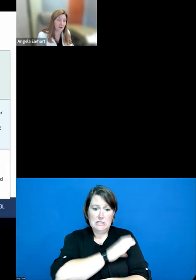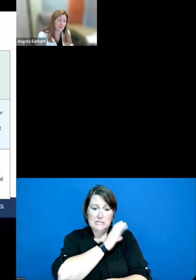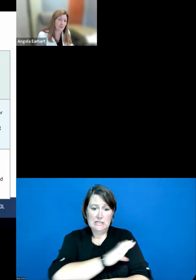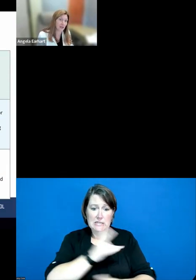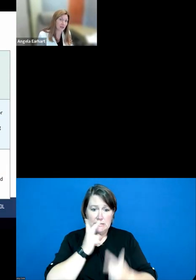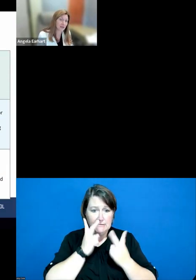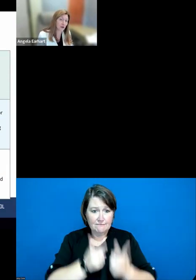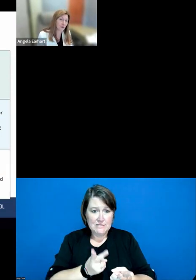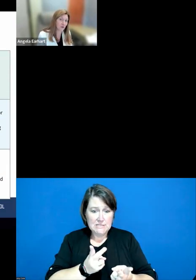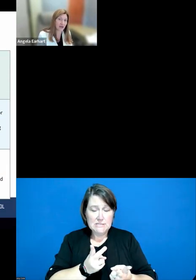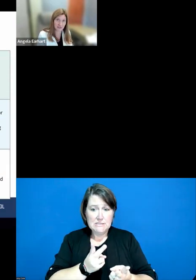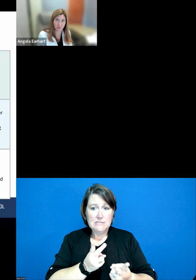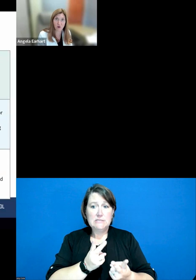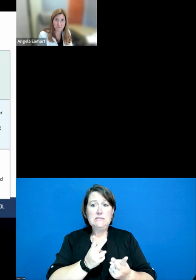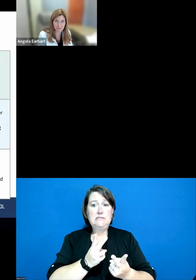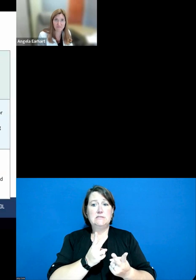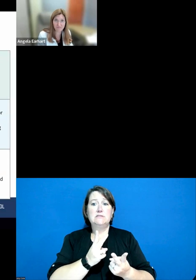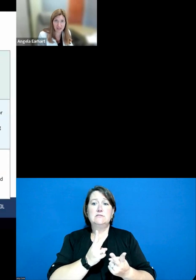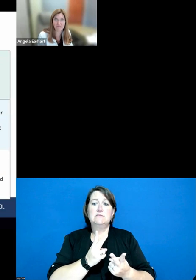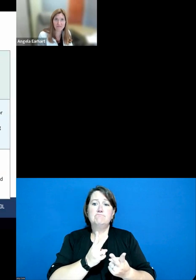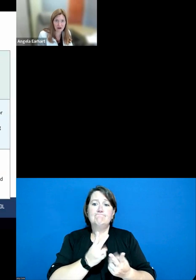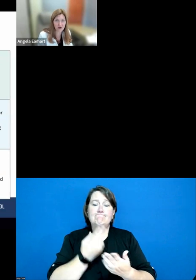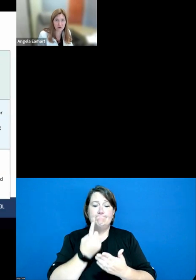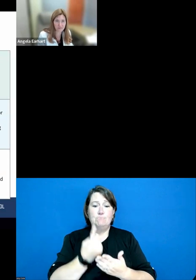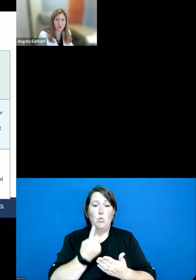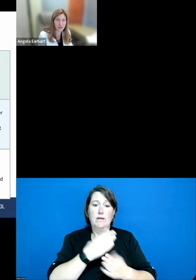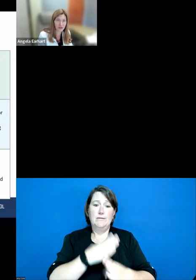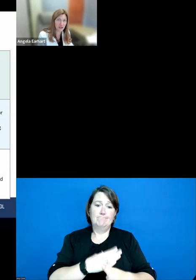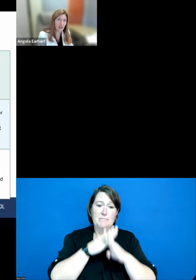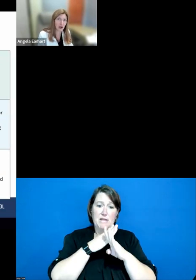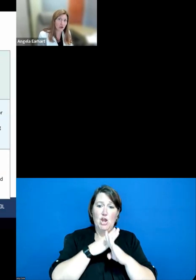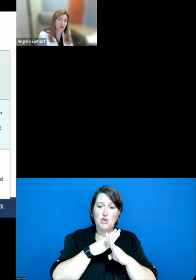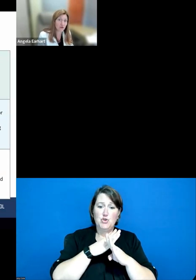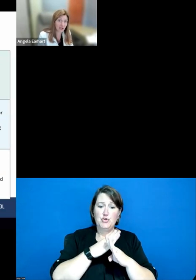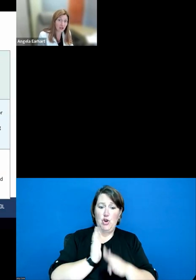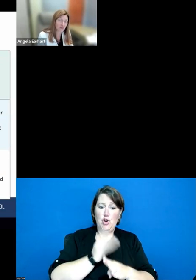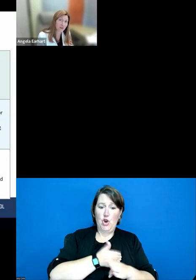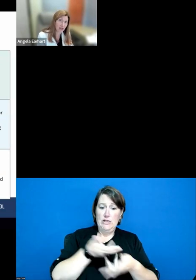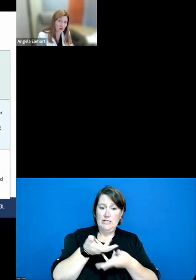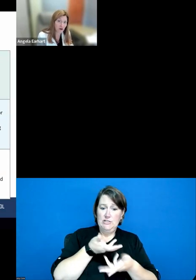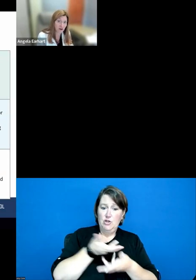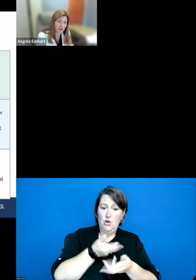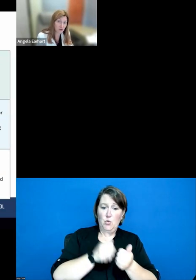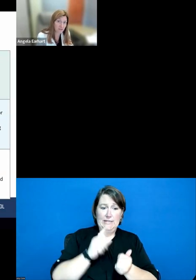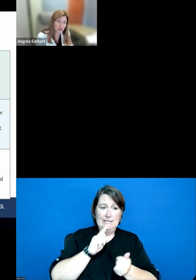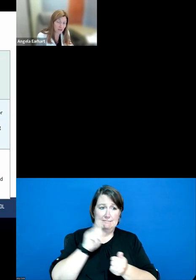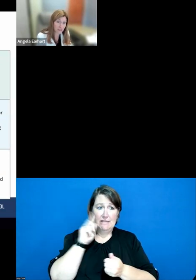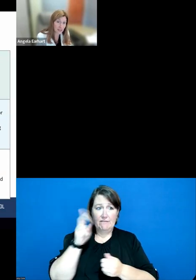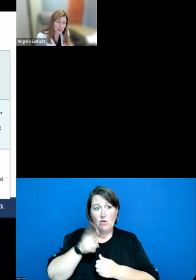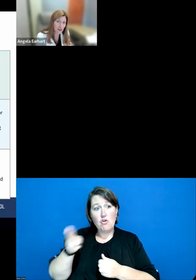And so that's one big barrier between our interaction with deaf and hard of hearing patients.